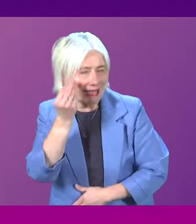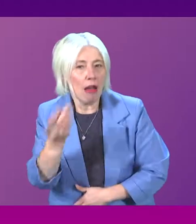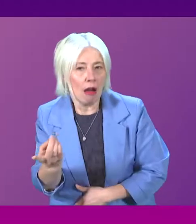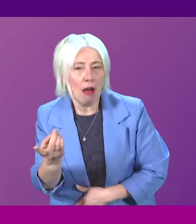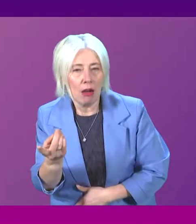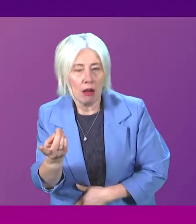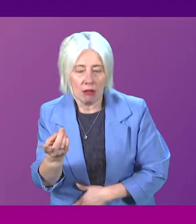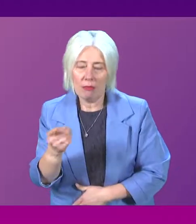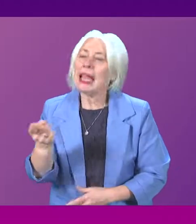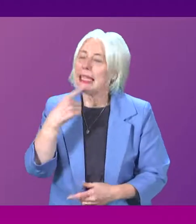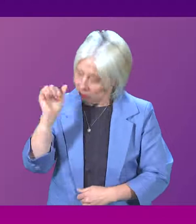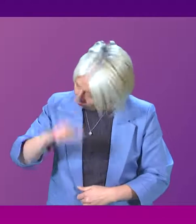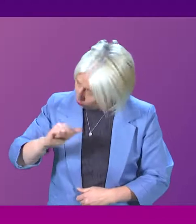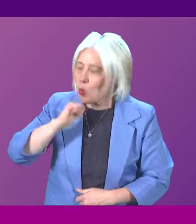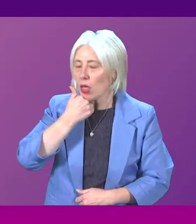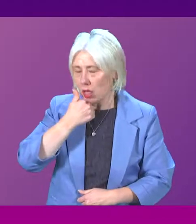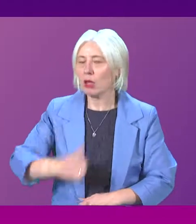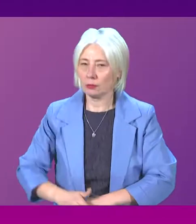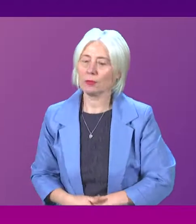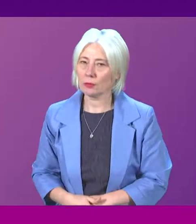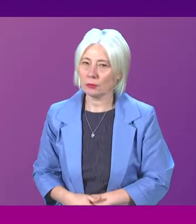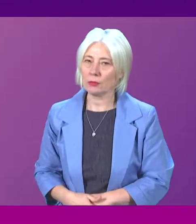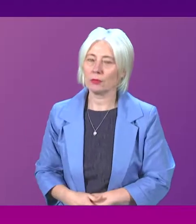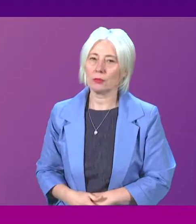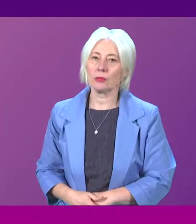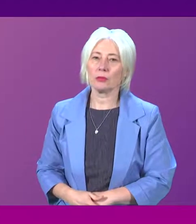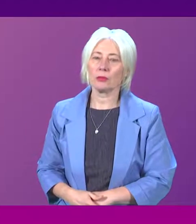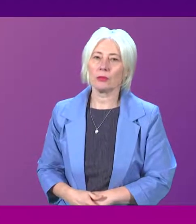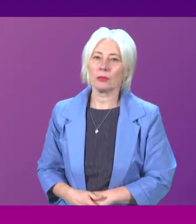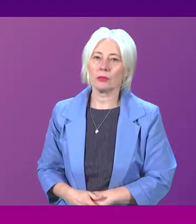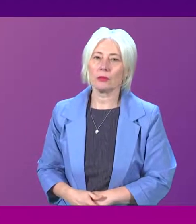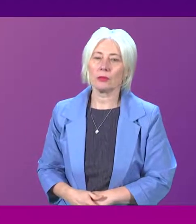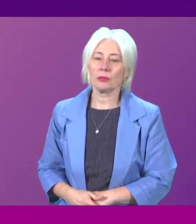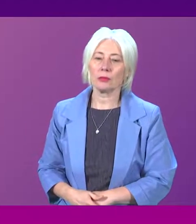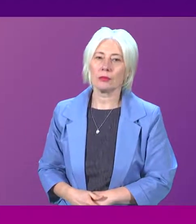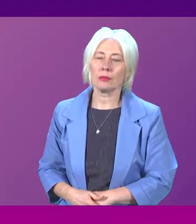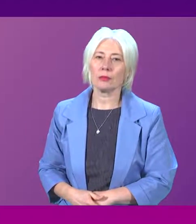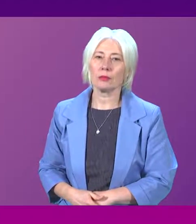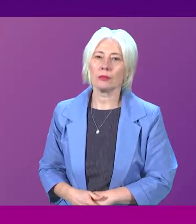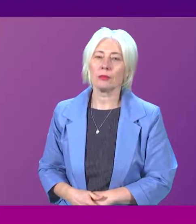the undertaking that he will do so.